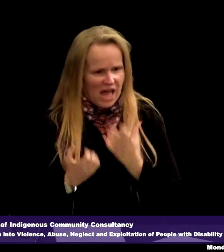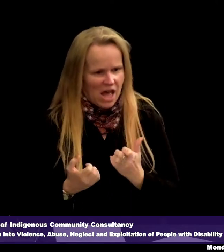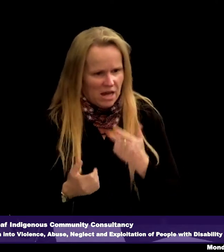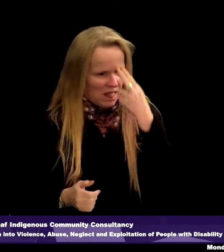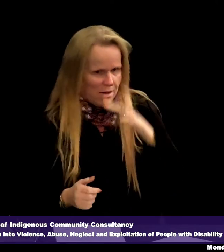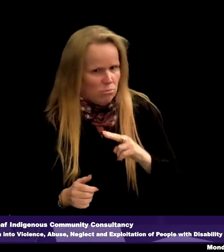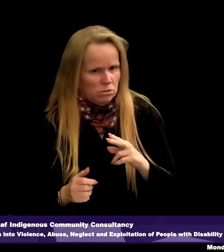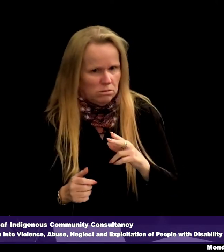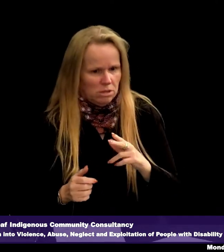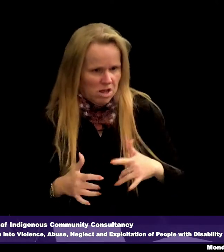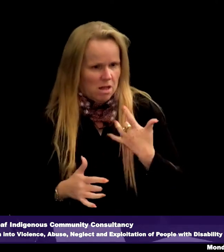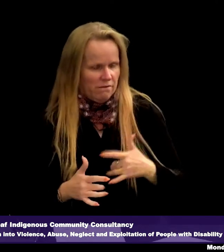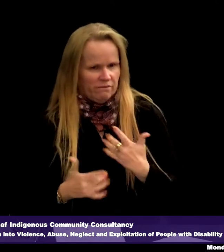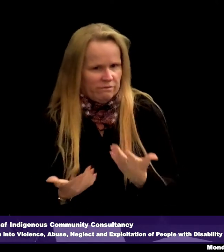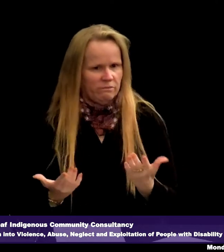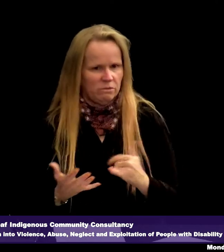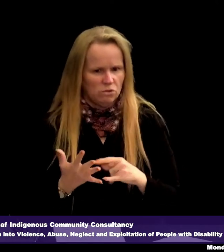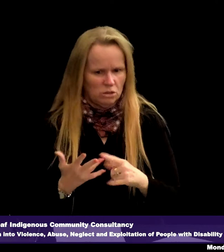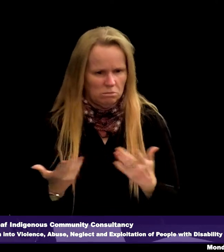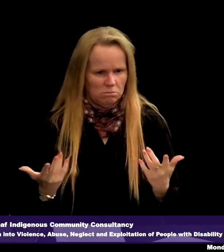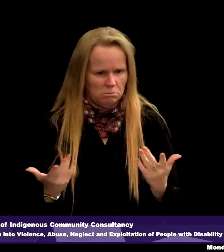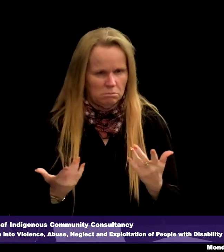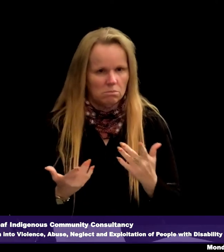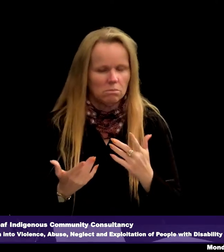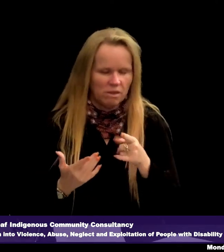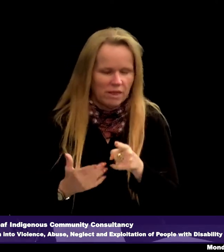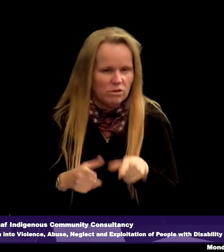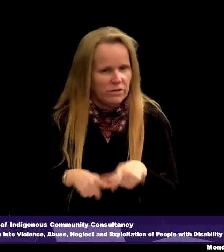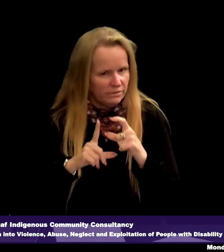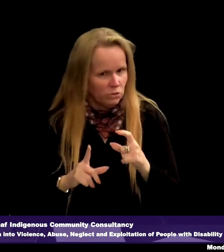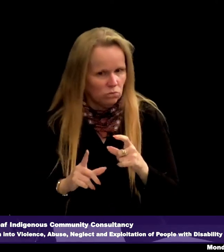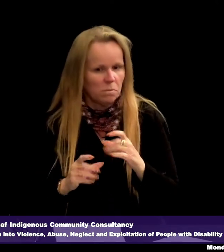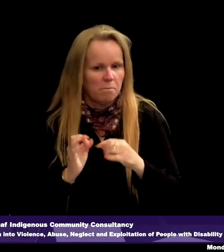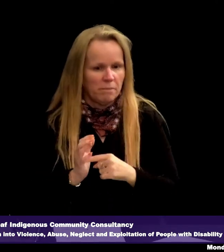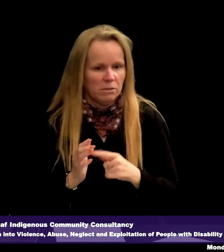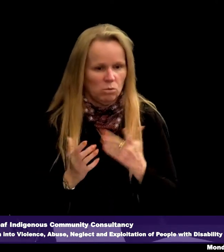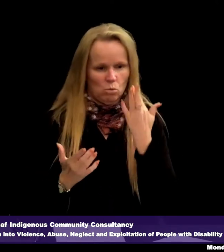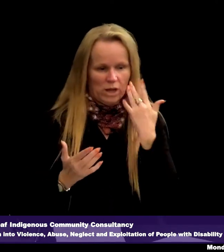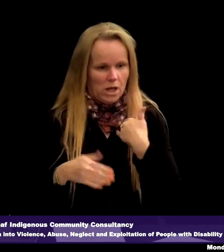with. I had never been labelled before in my life, so that was extremely difficult for me.